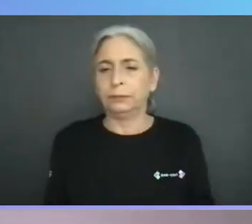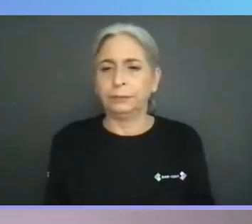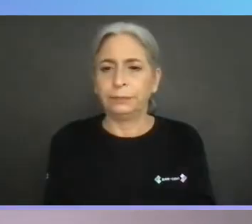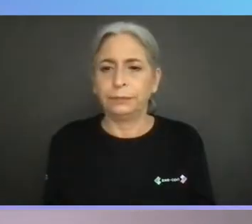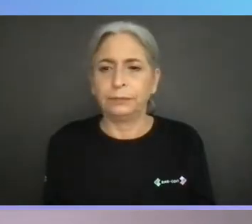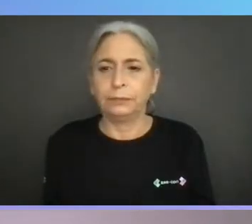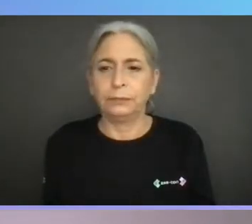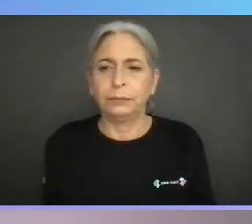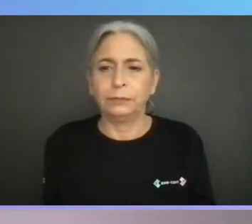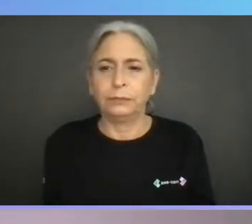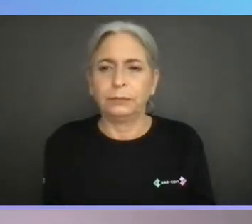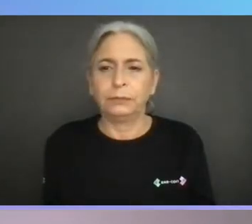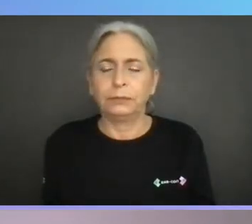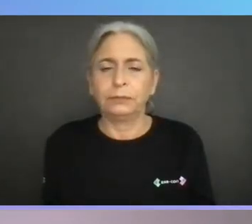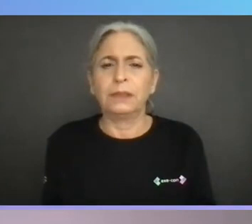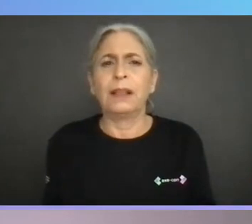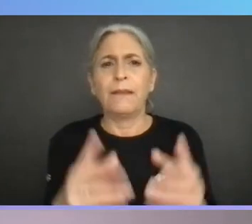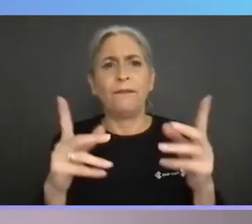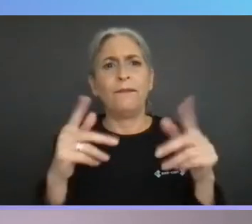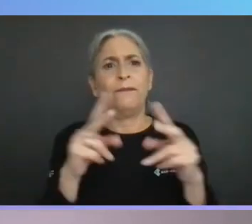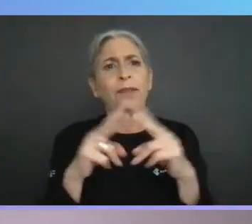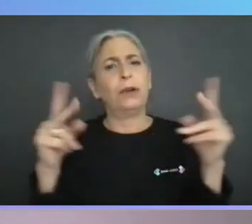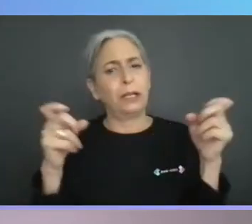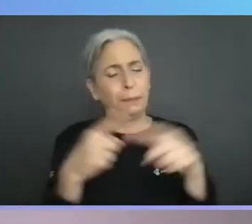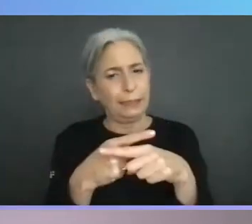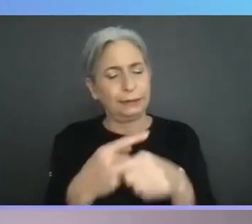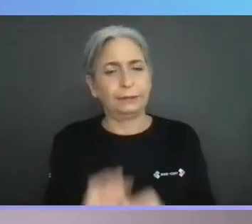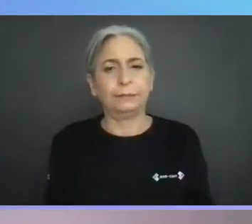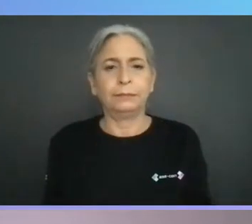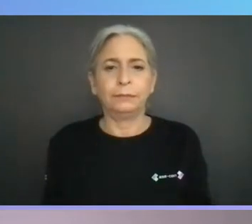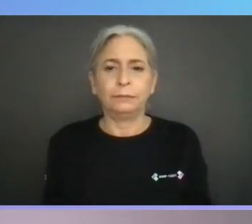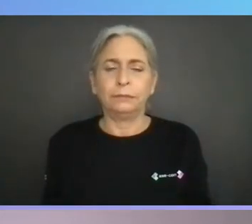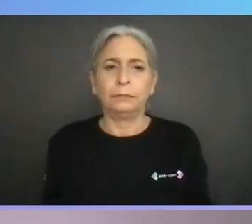by trying to break down this complexity. In slide five, we